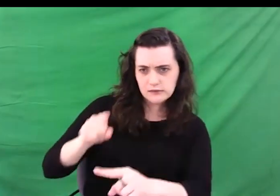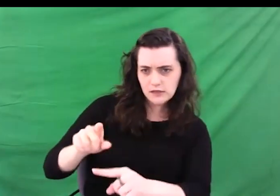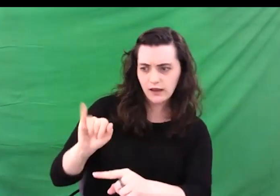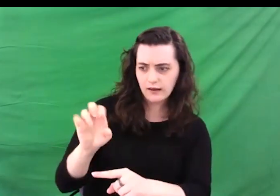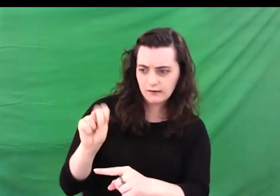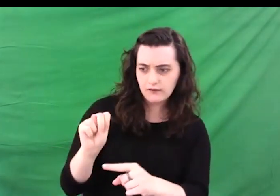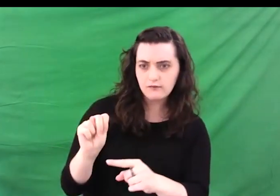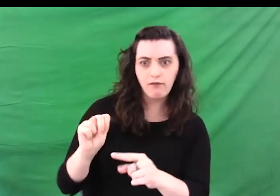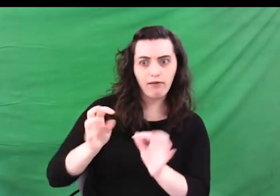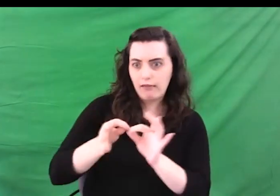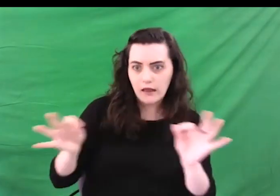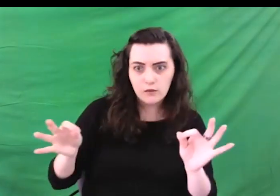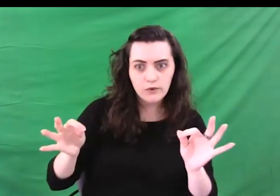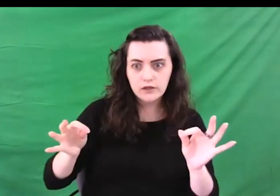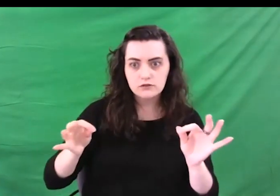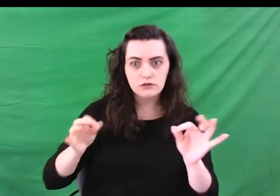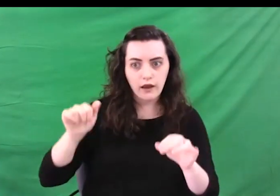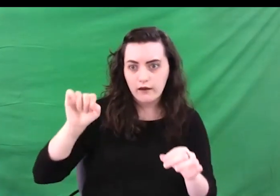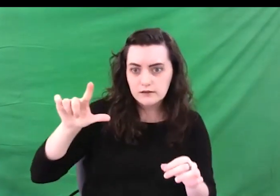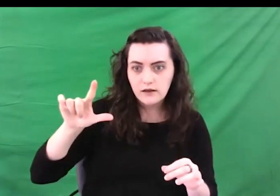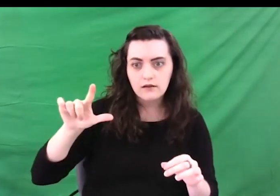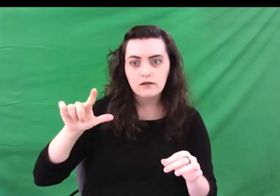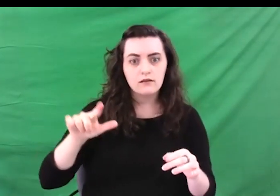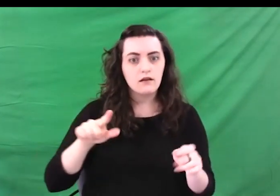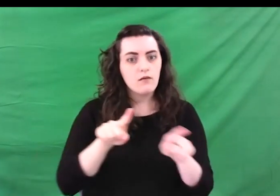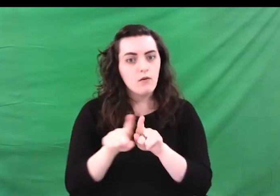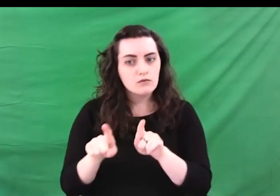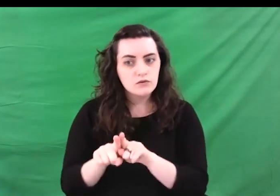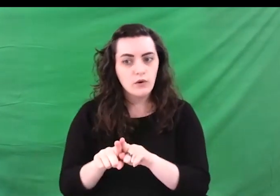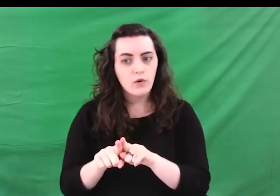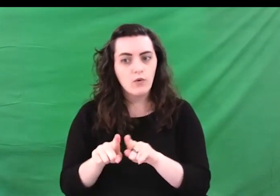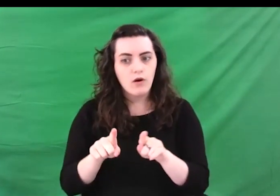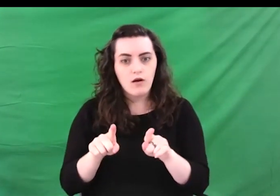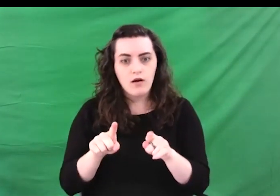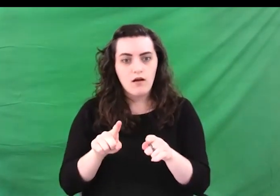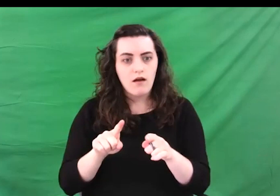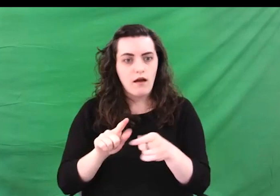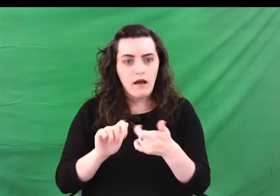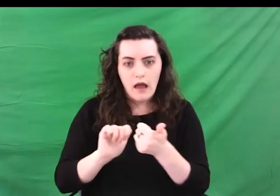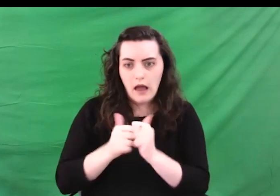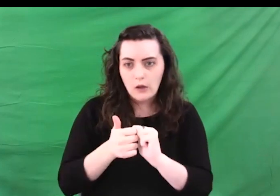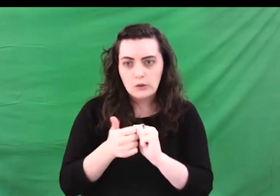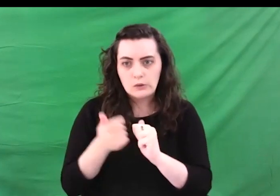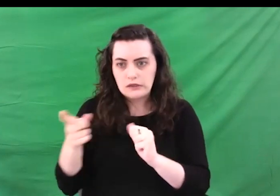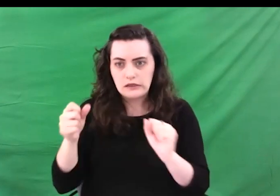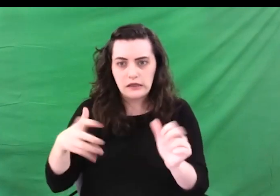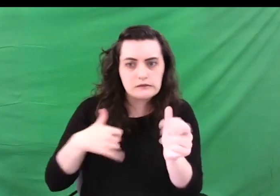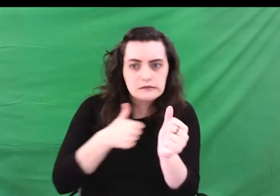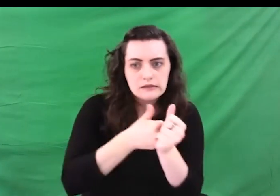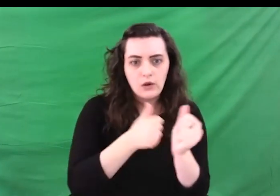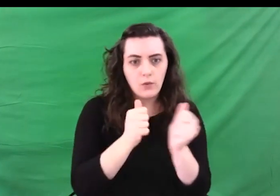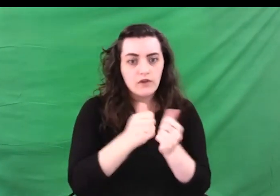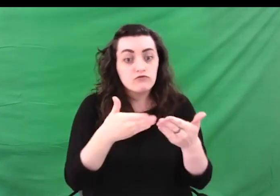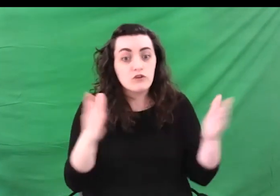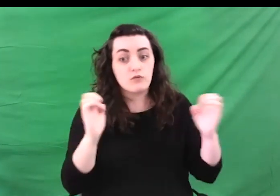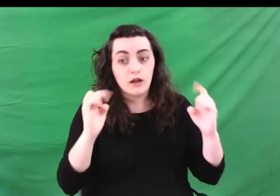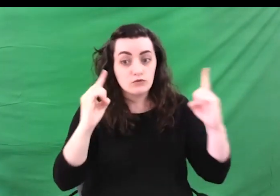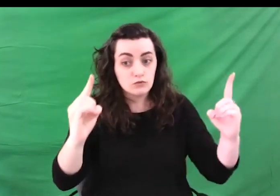American Sign Language-- but also trying to participate in the general education setting and learning letters sound relationships,